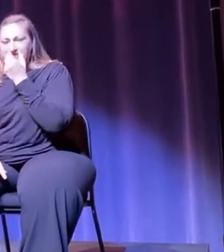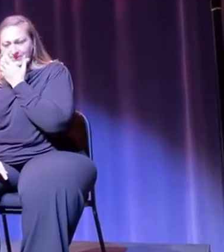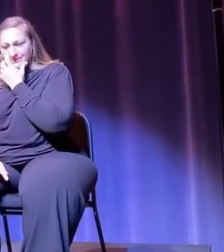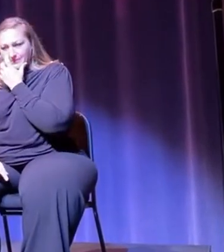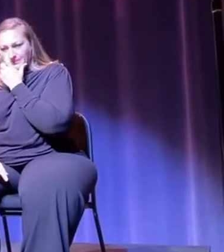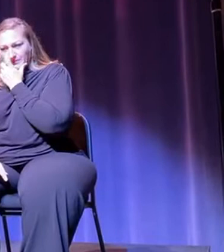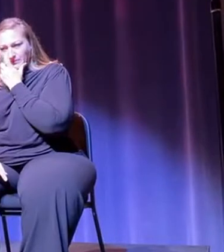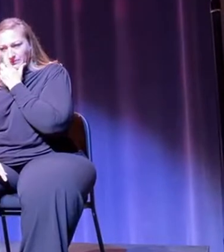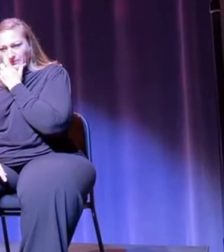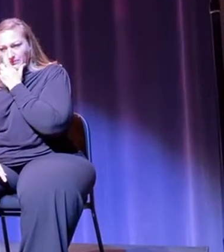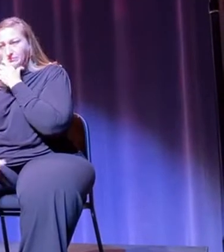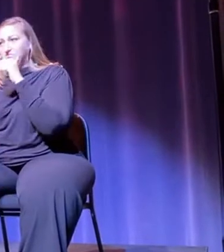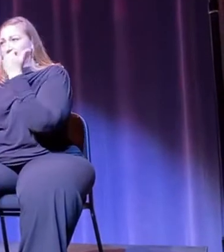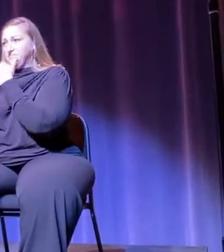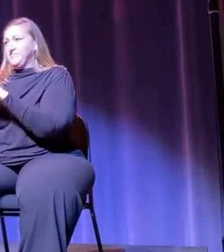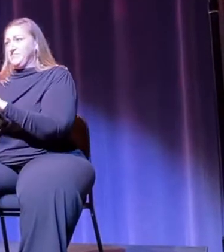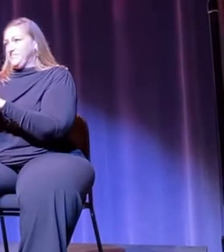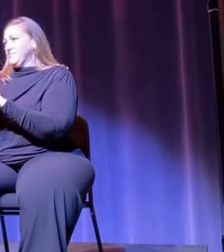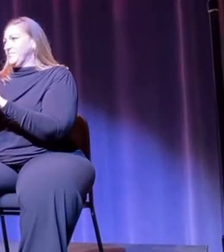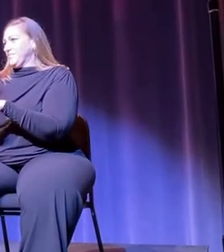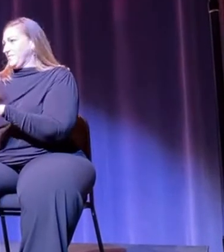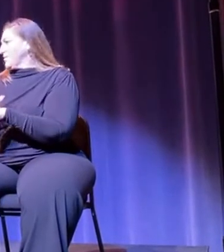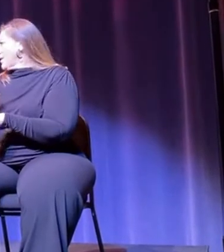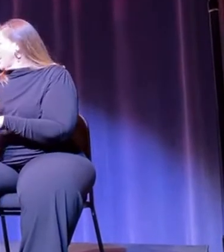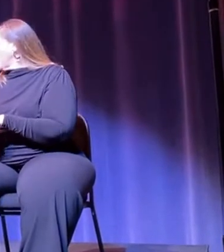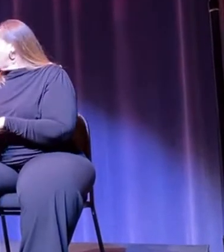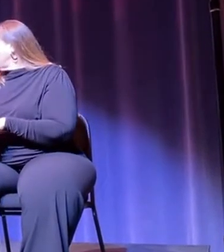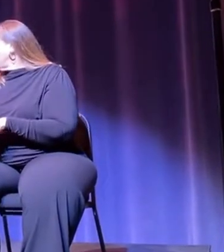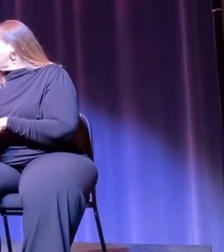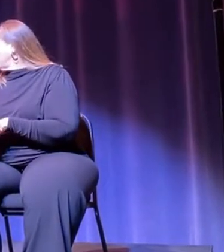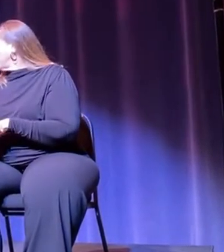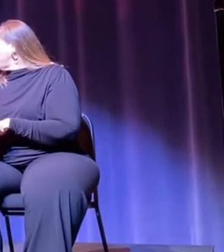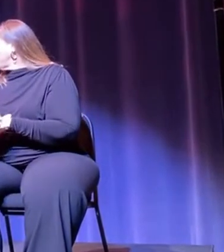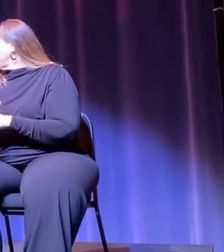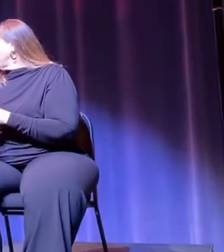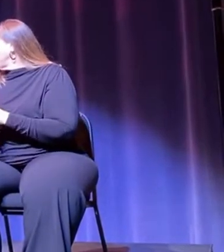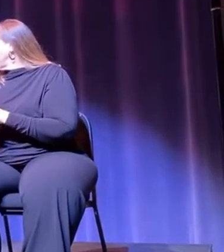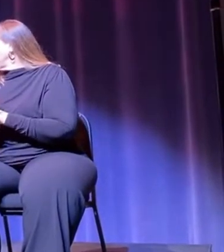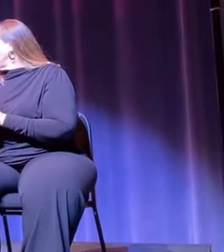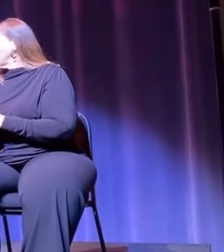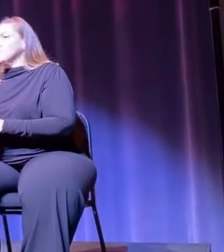I know we have a very limited amount of time. So I think we have like really one question.